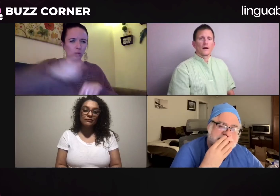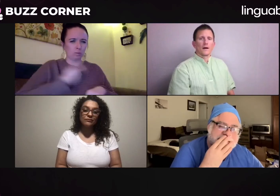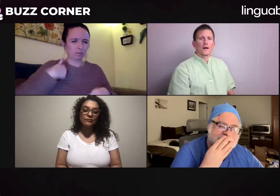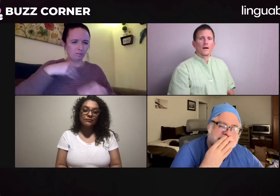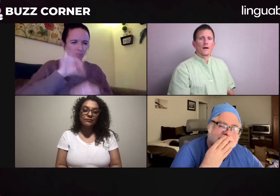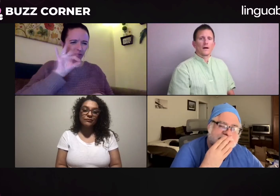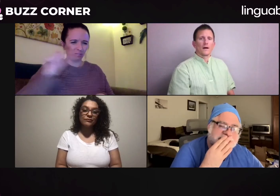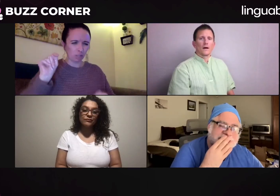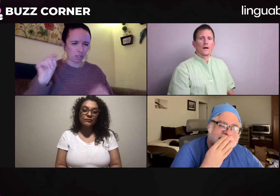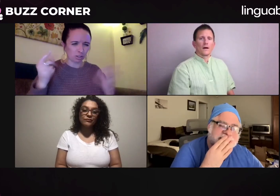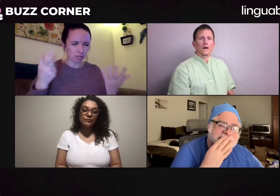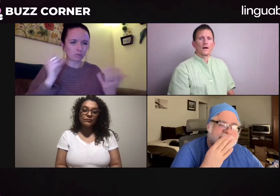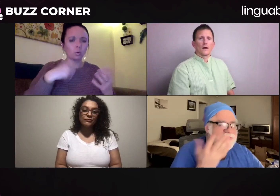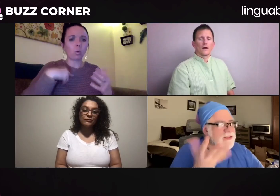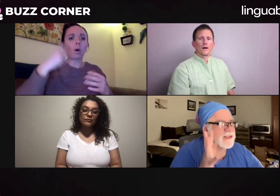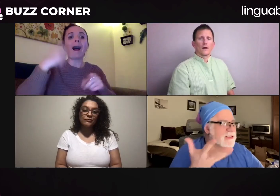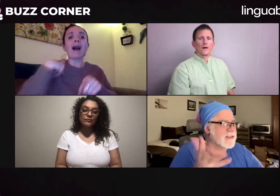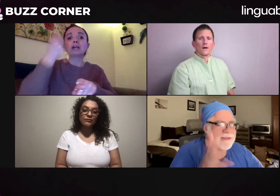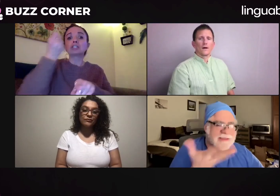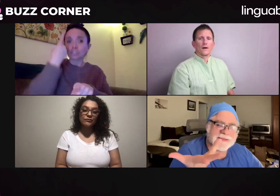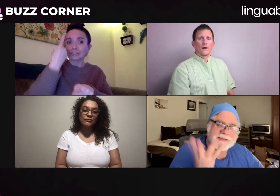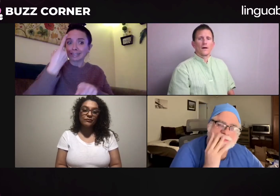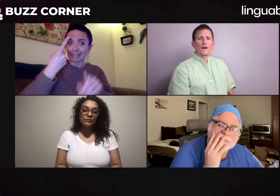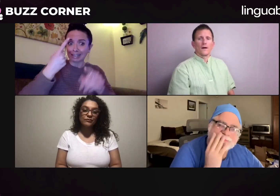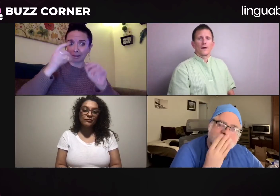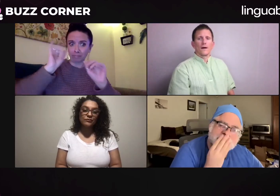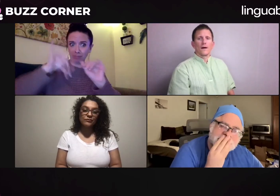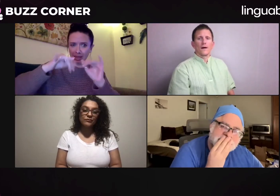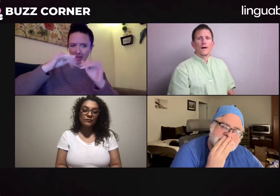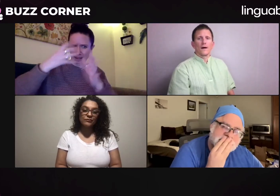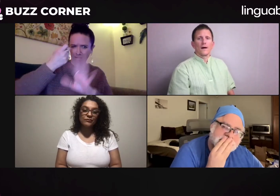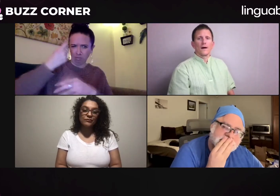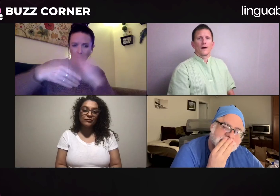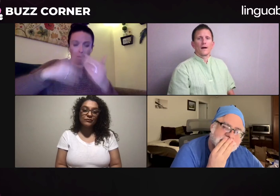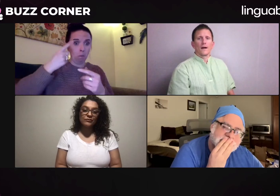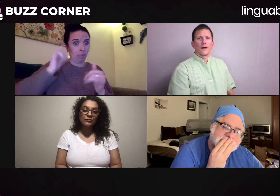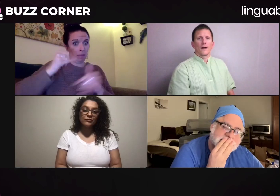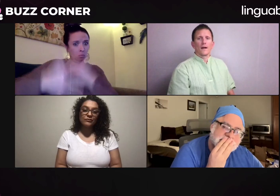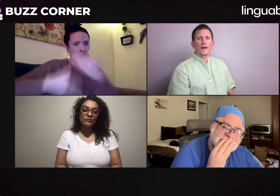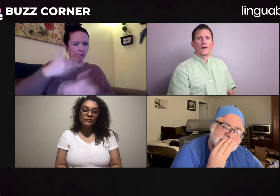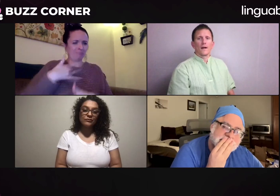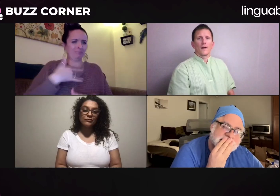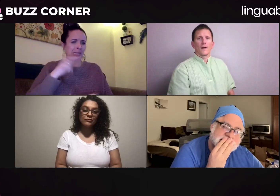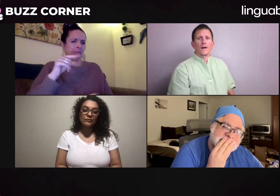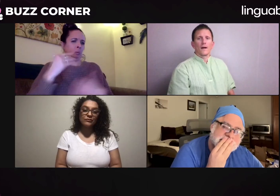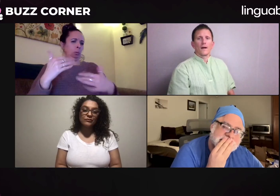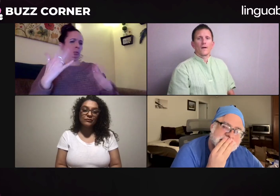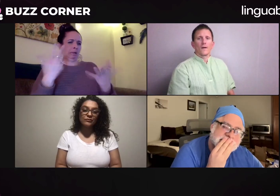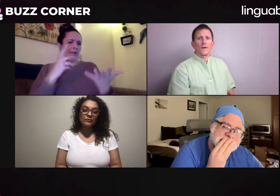be diminished so much that we're shooting ourselves in the foot. So I think the process